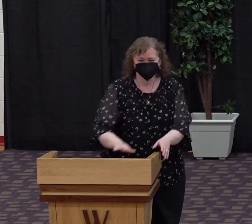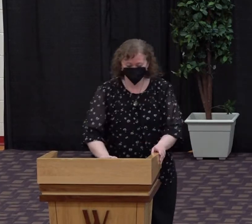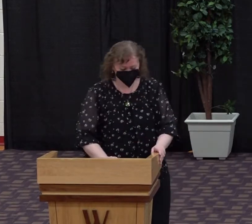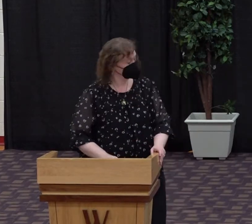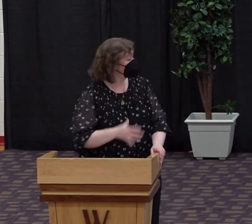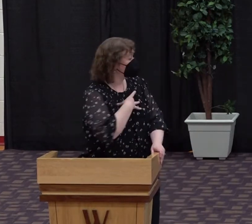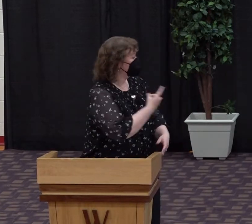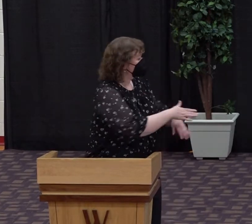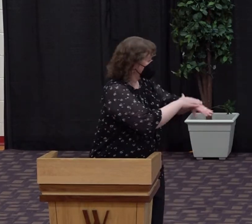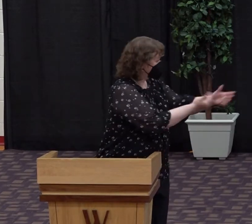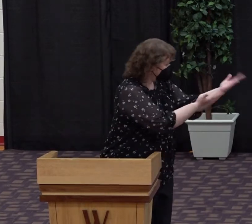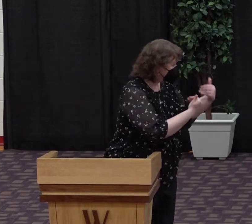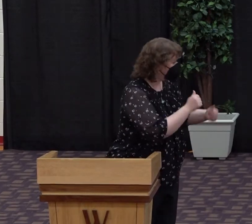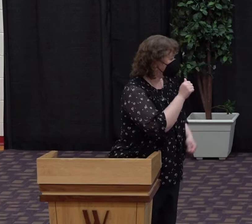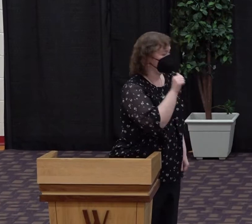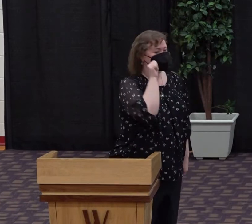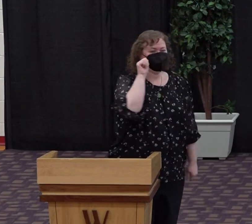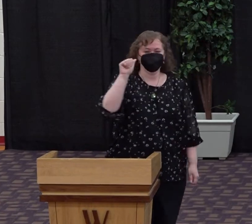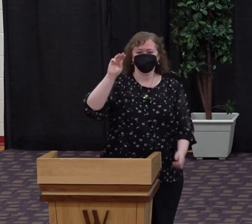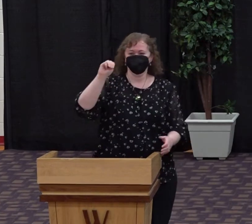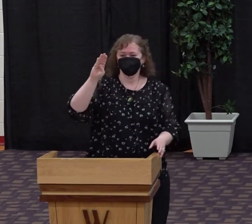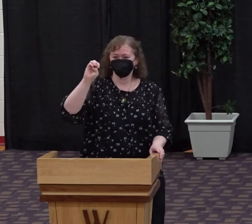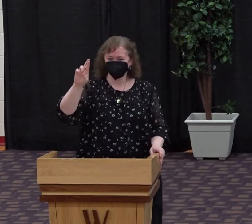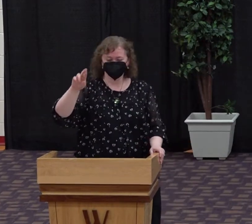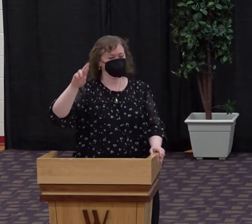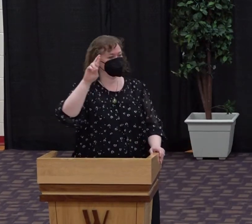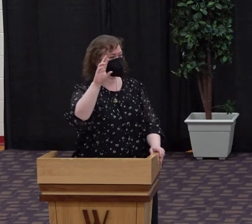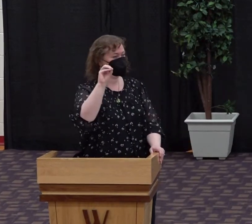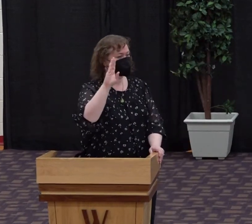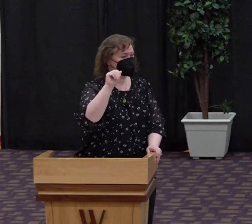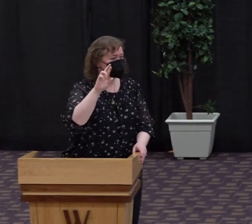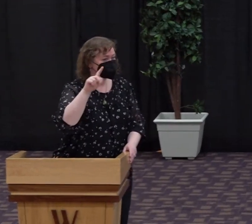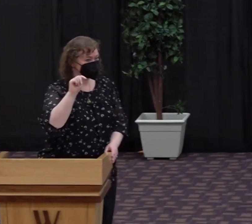Hello again. If you could please come up, Amber Robarts.